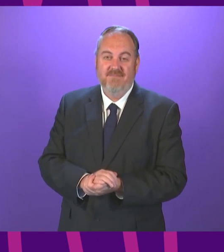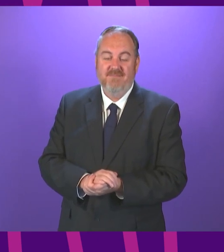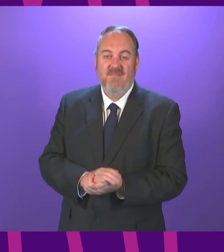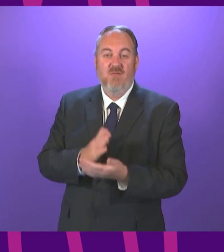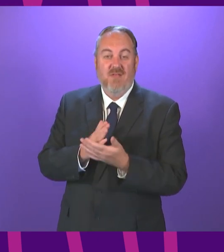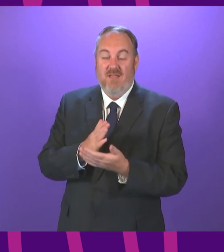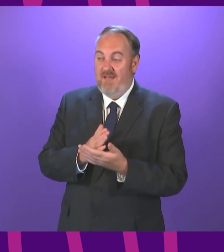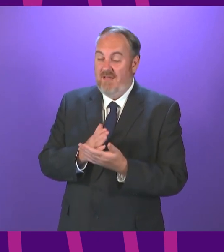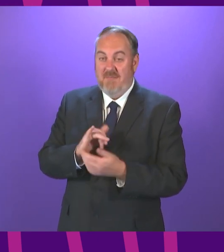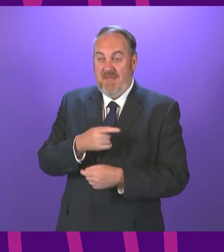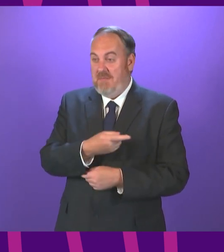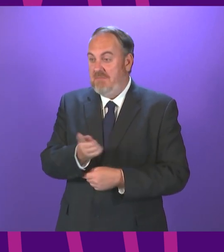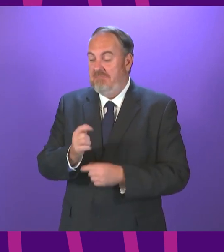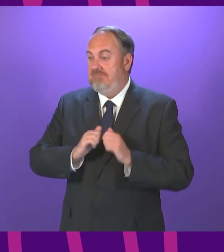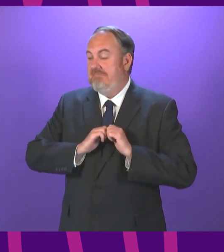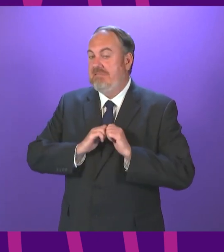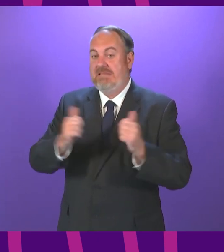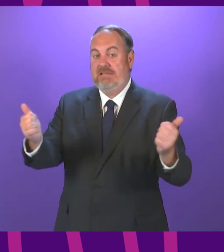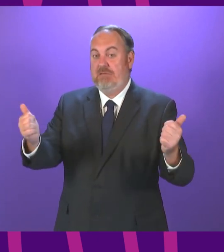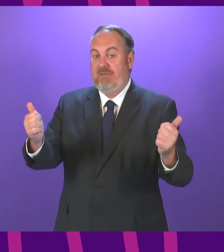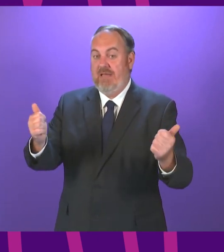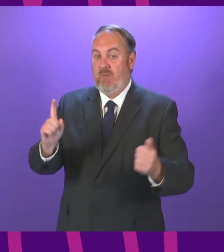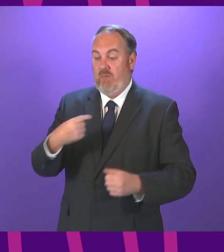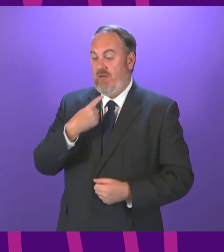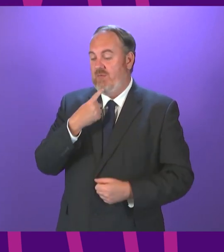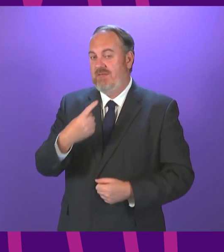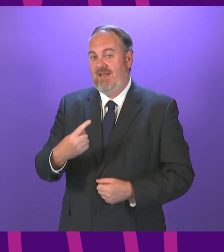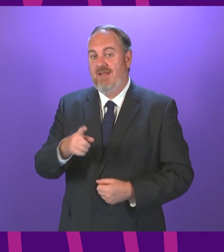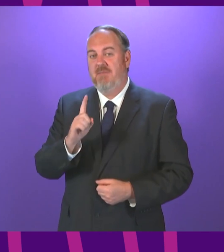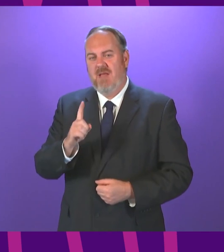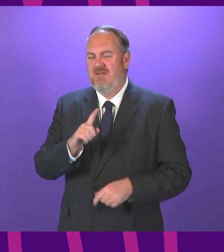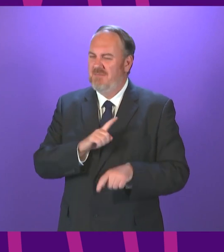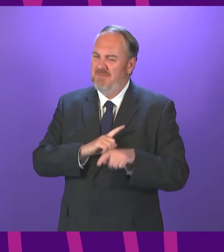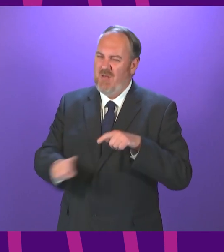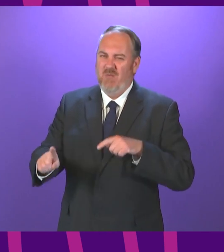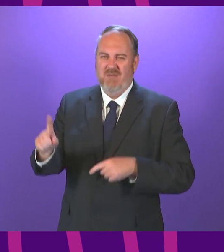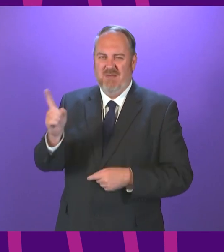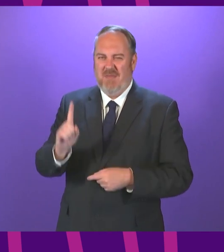Some people will vehemently disagree with me, but I think that the majority of people recognise that